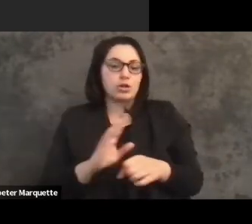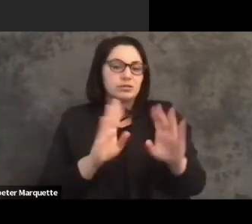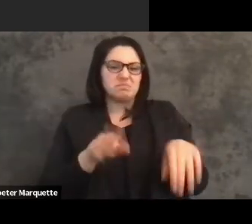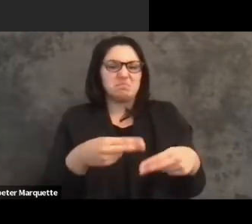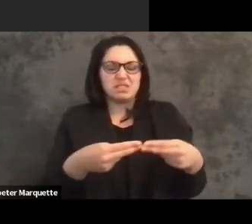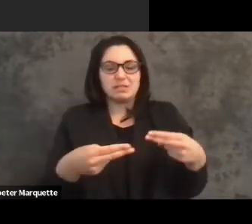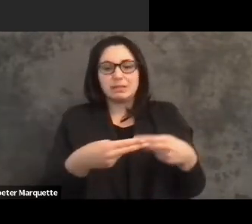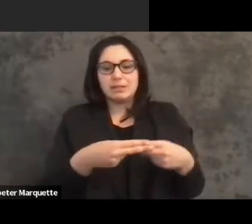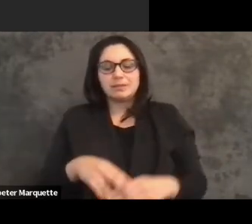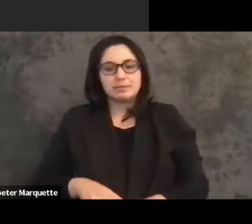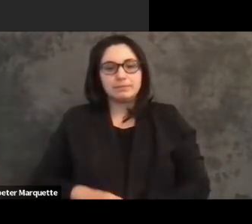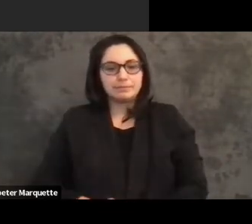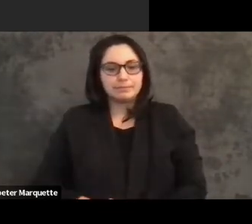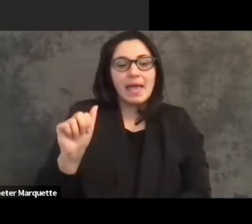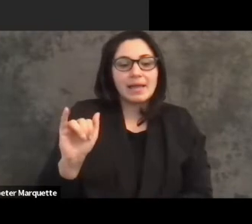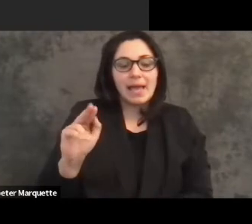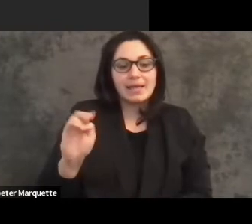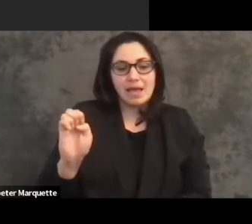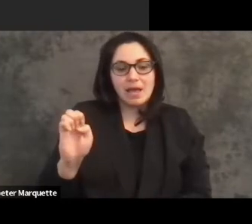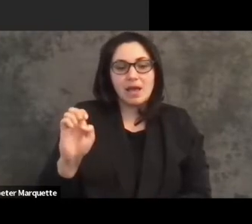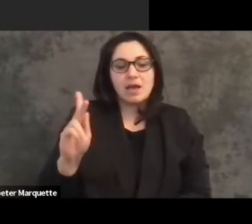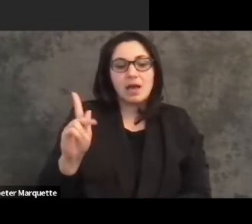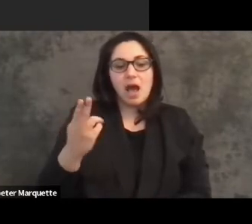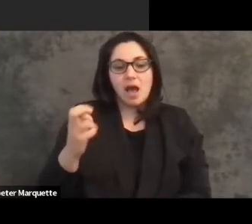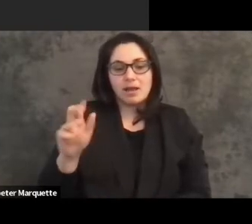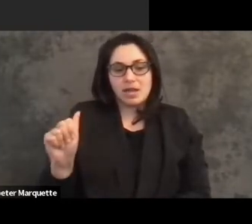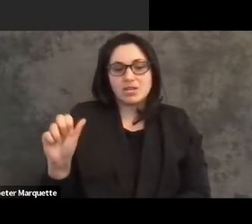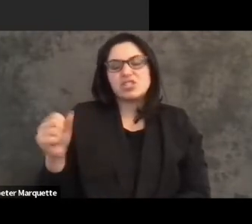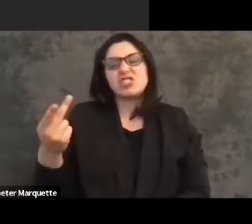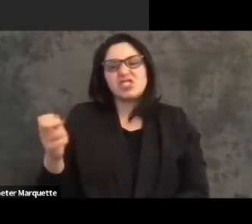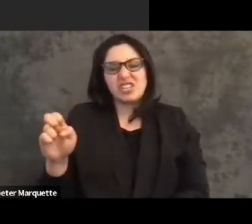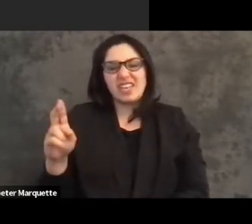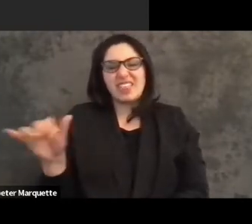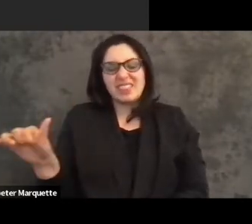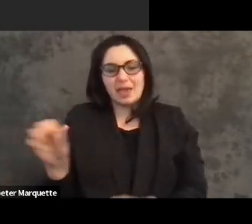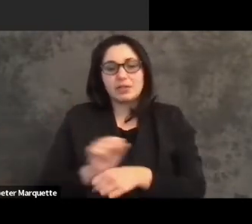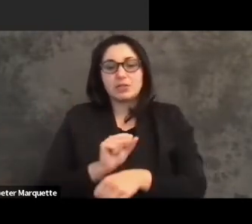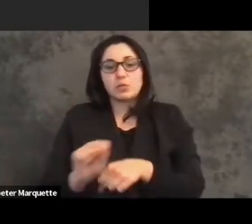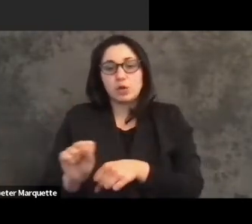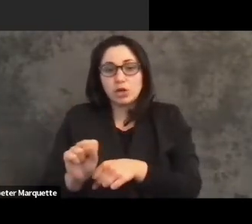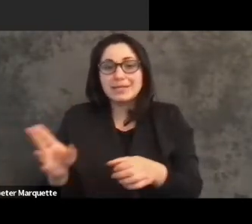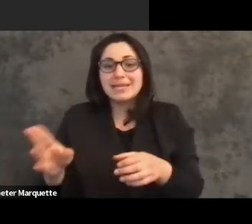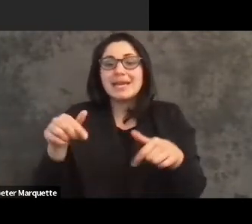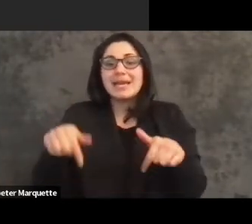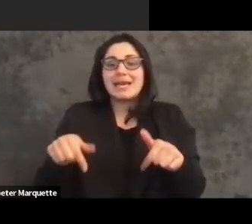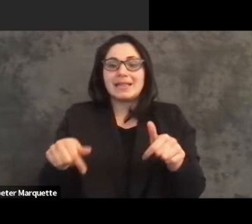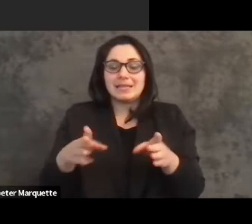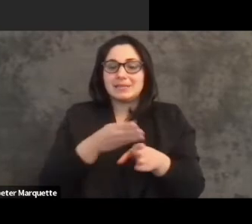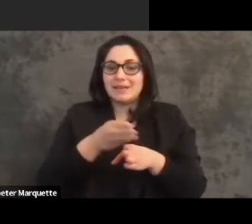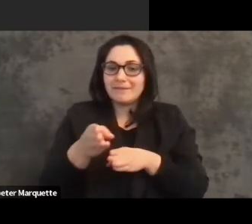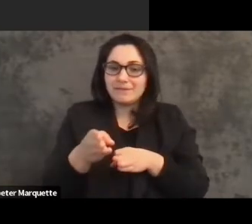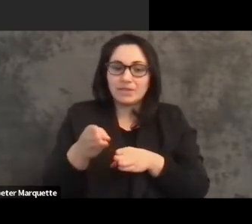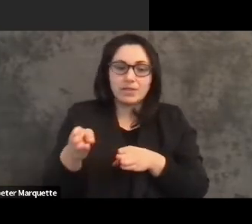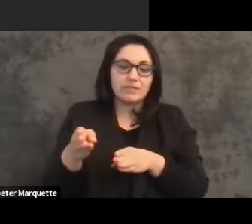to introduce two of my dearest comrades, you can take down the slides. Naina Khanna has